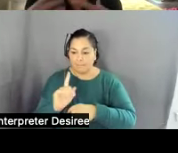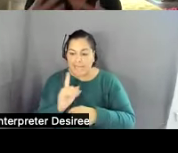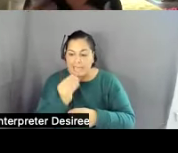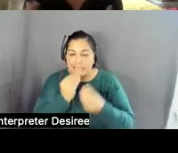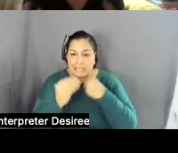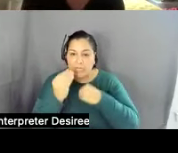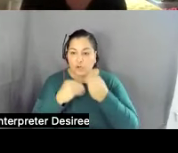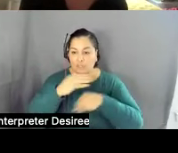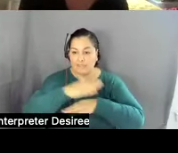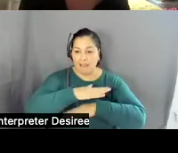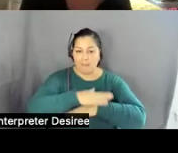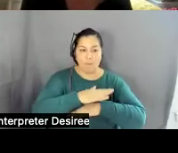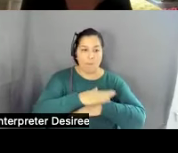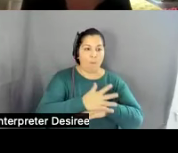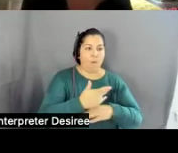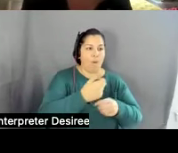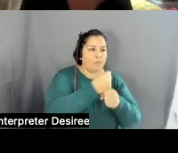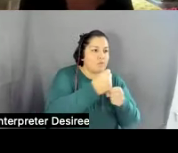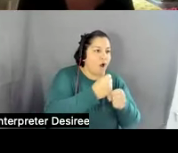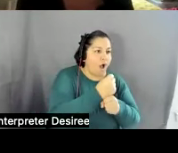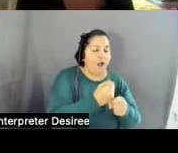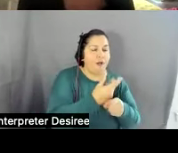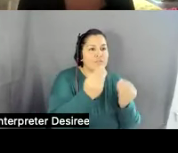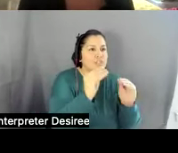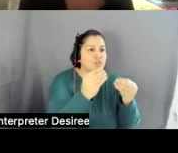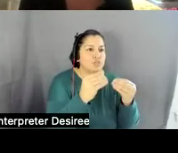And that community work has to address us in order for us to be in community.